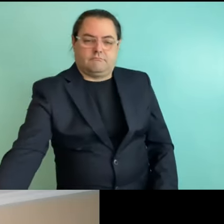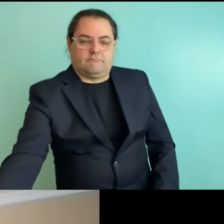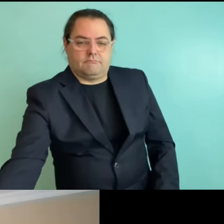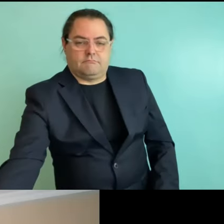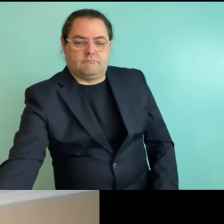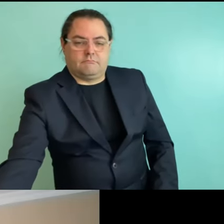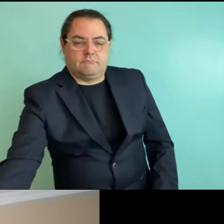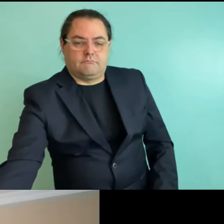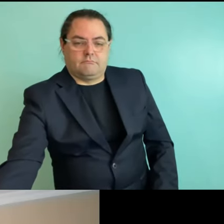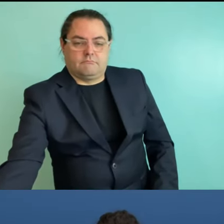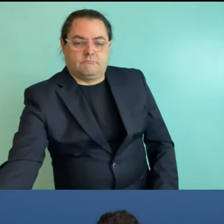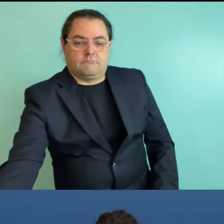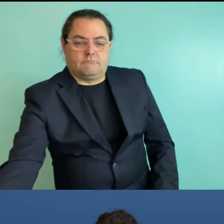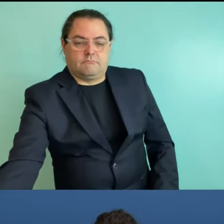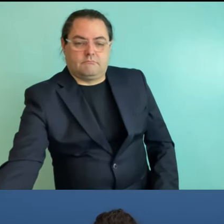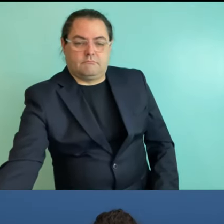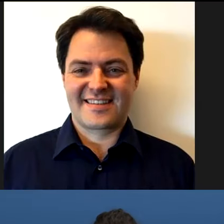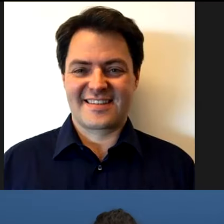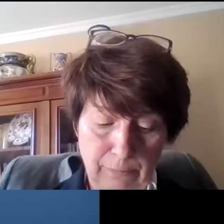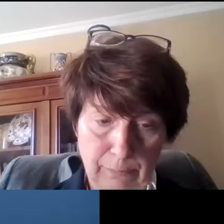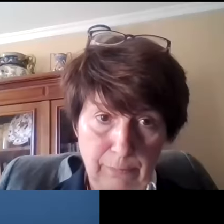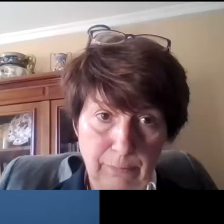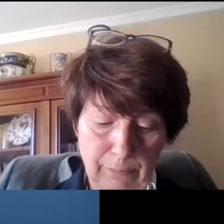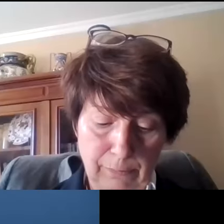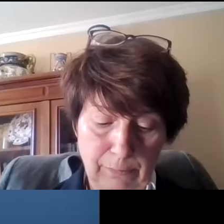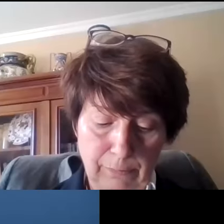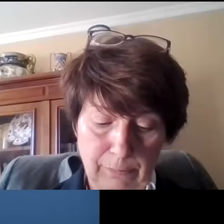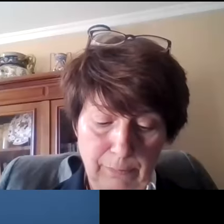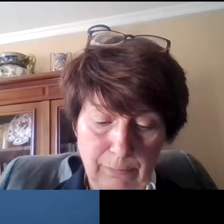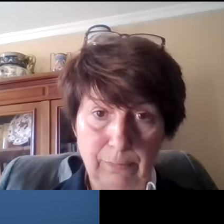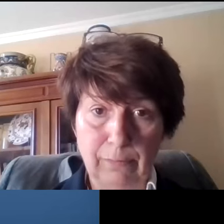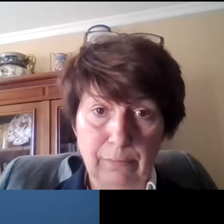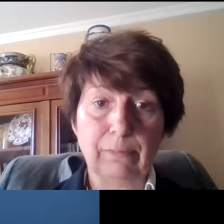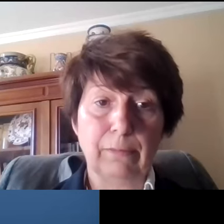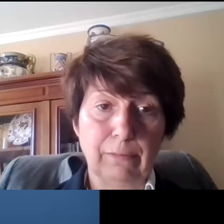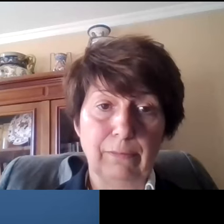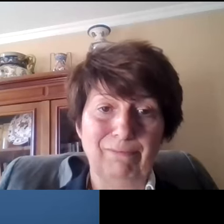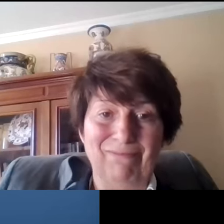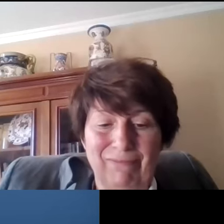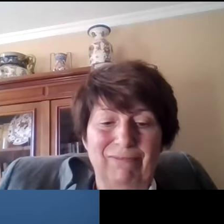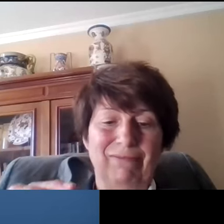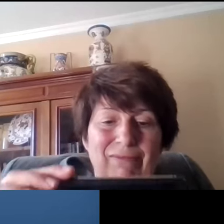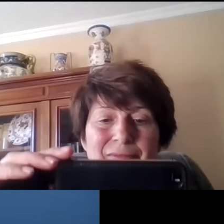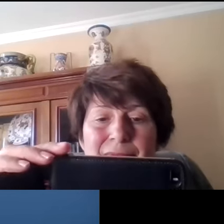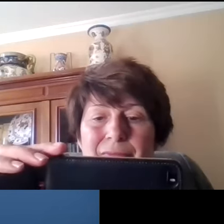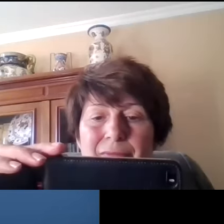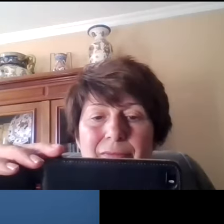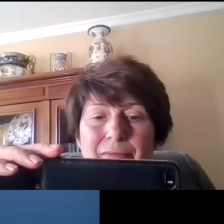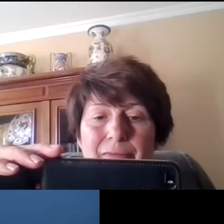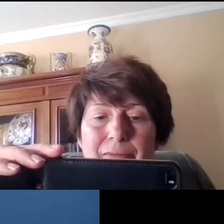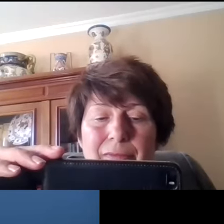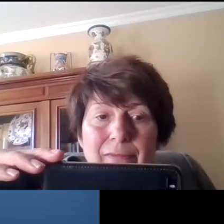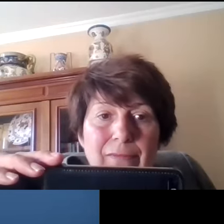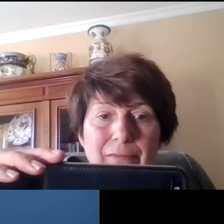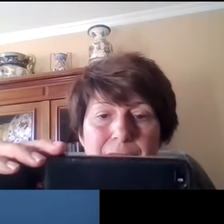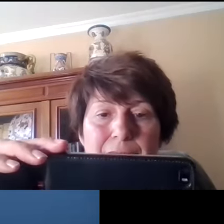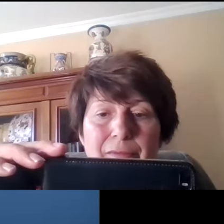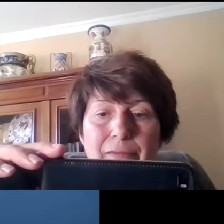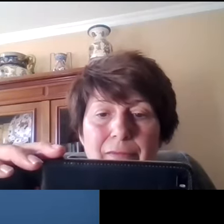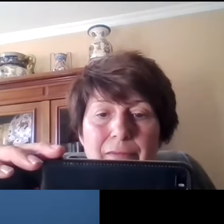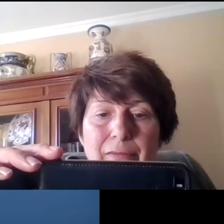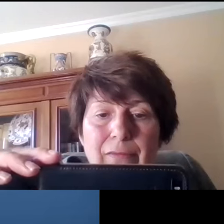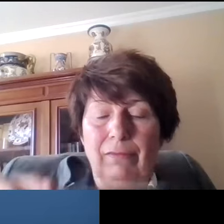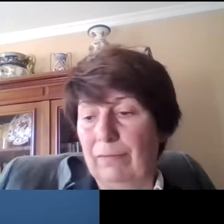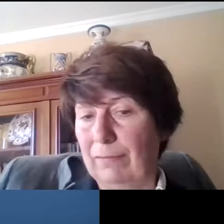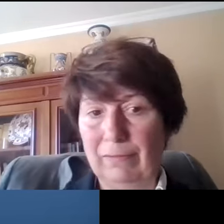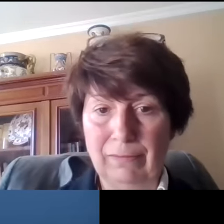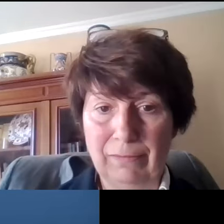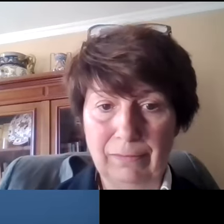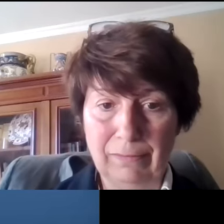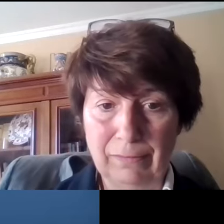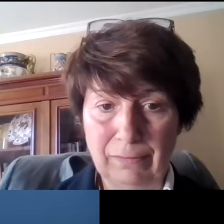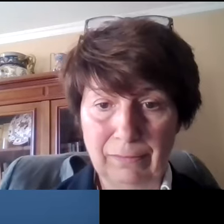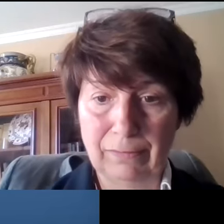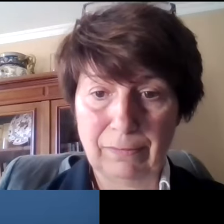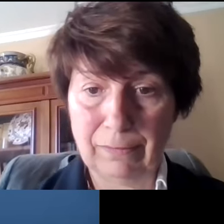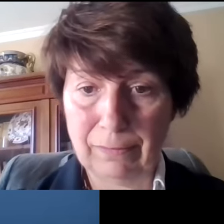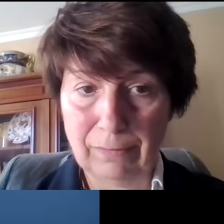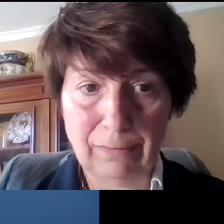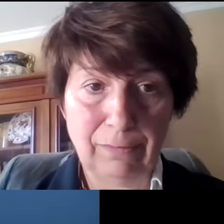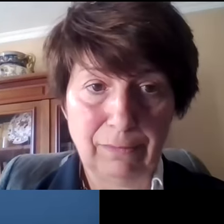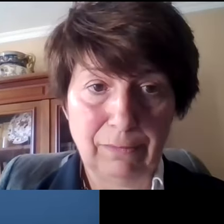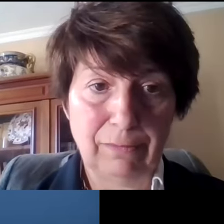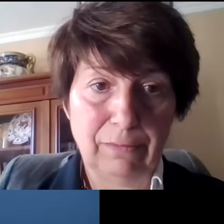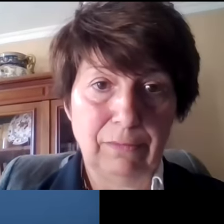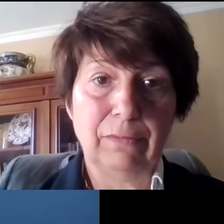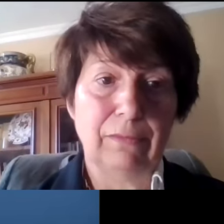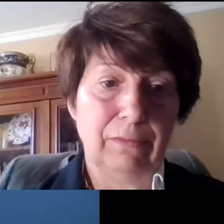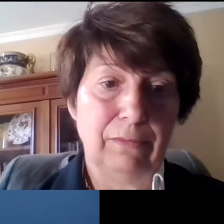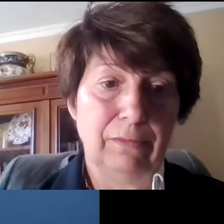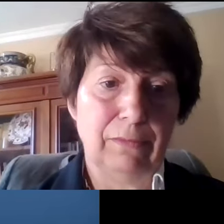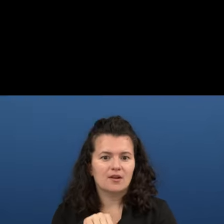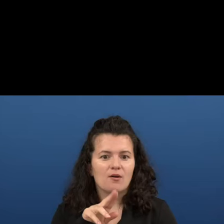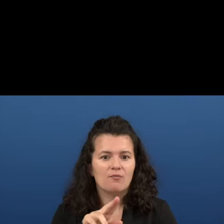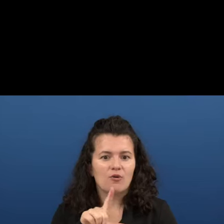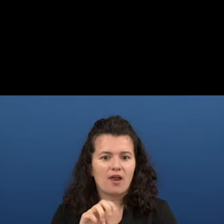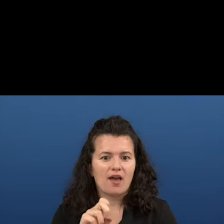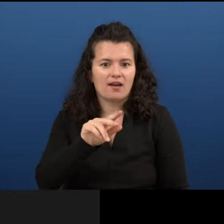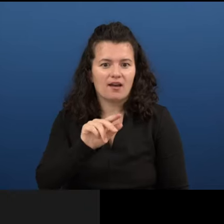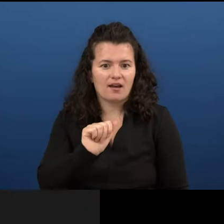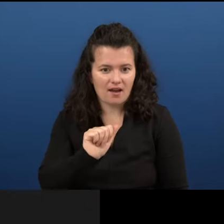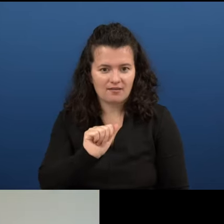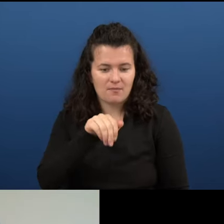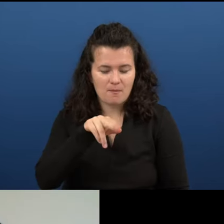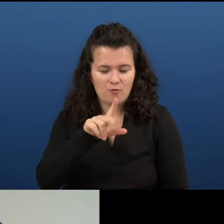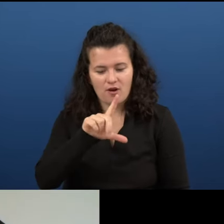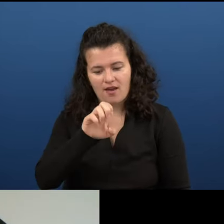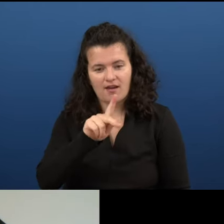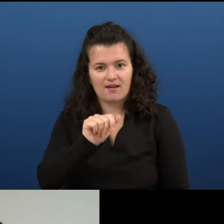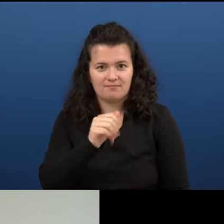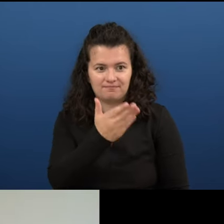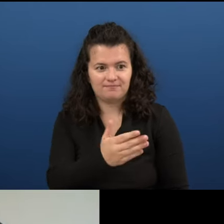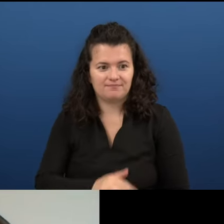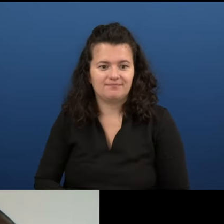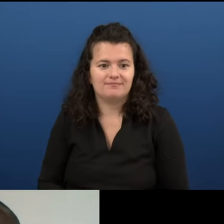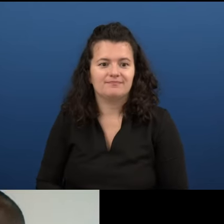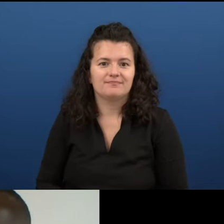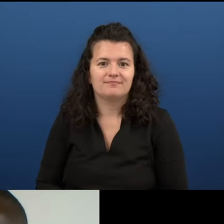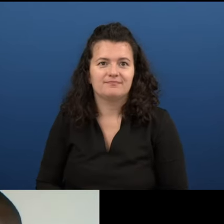11:23:11 Cebu madam see Mo. 11:23:24 Thank you so much.